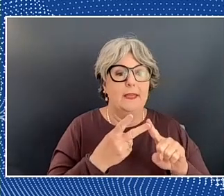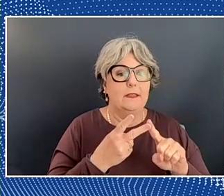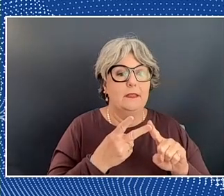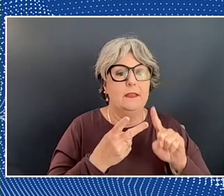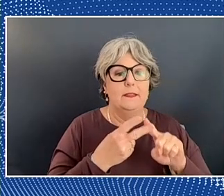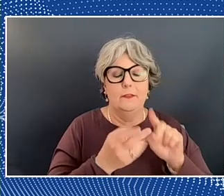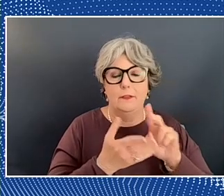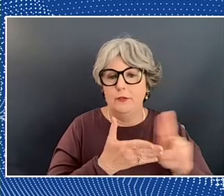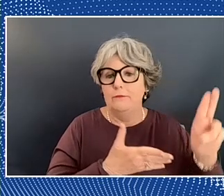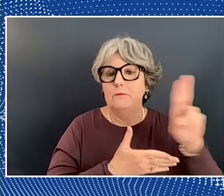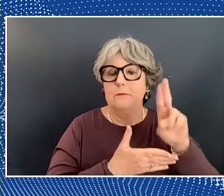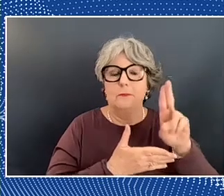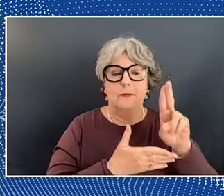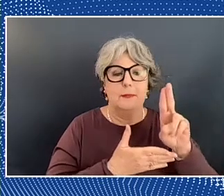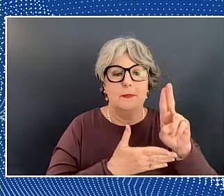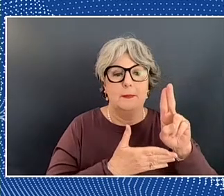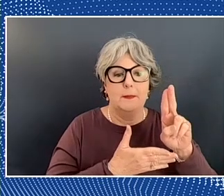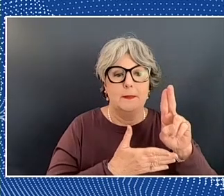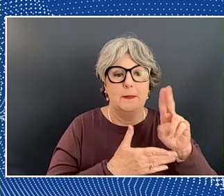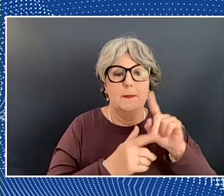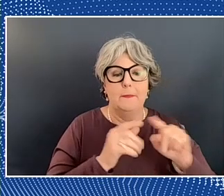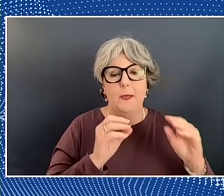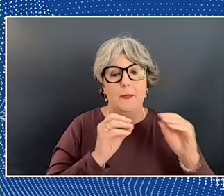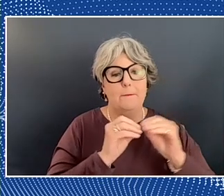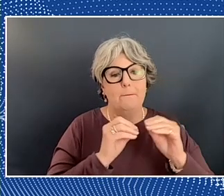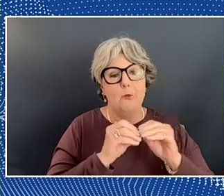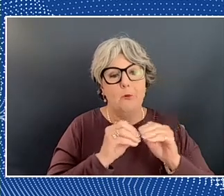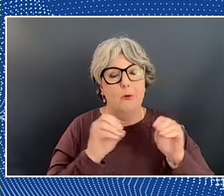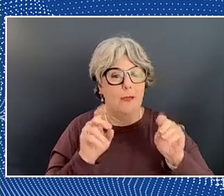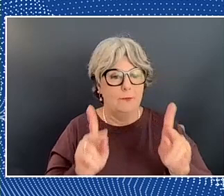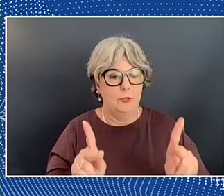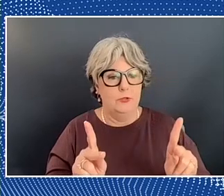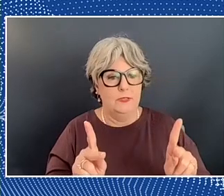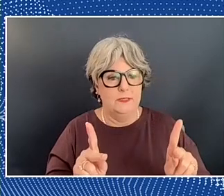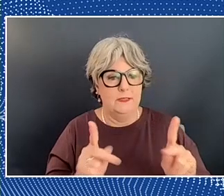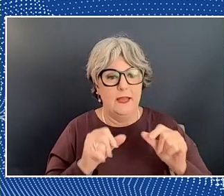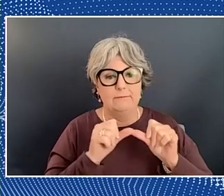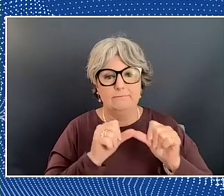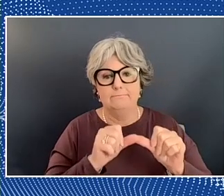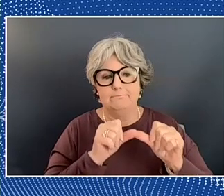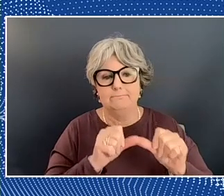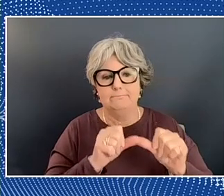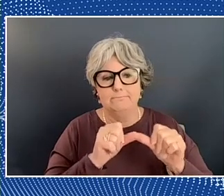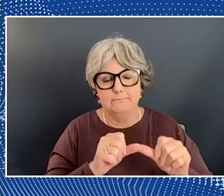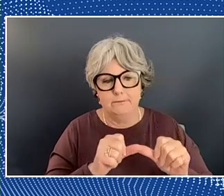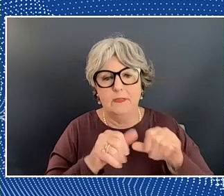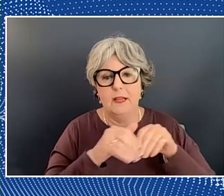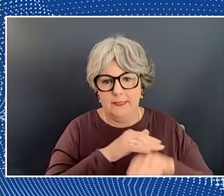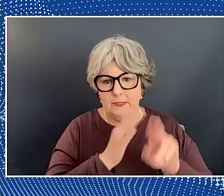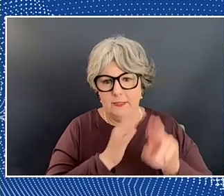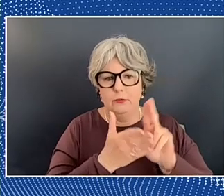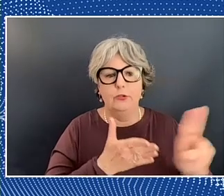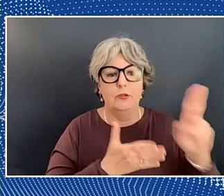But, you know, to increase my opportunities, I finally kept pursuing and did get into a university. I'm currently a PhD student at Tulane